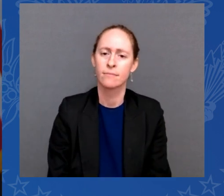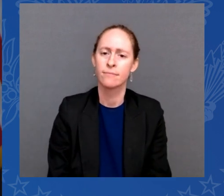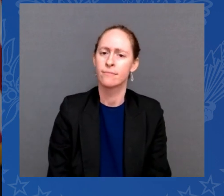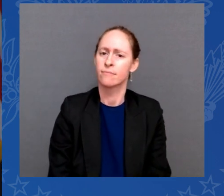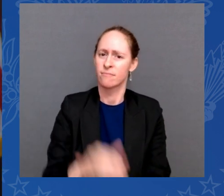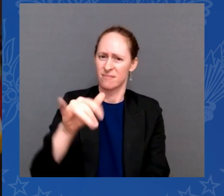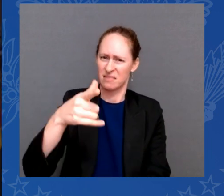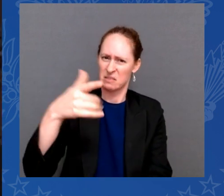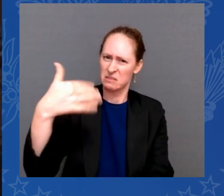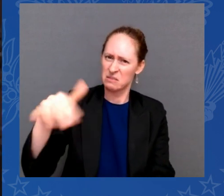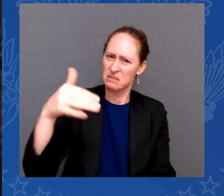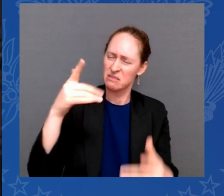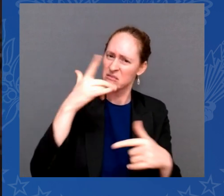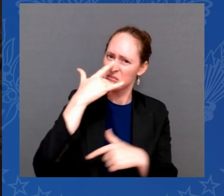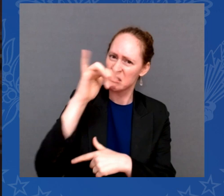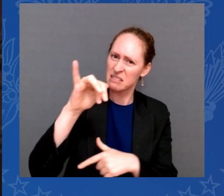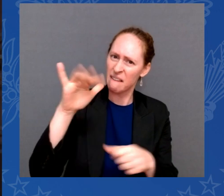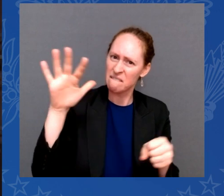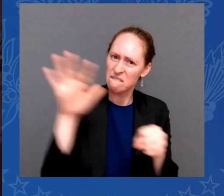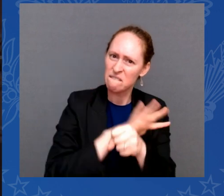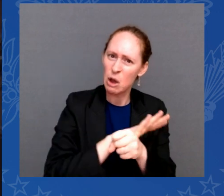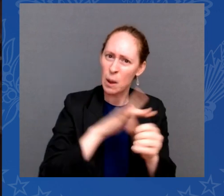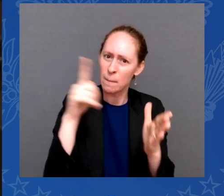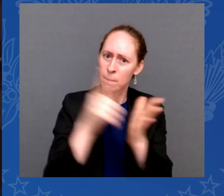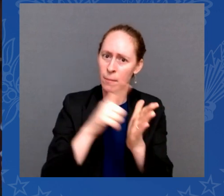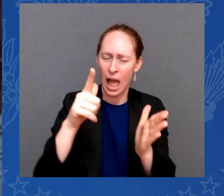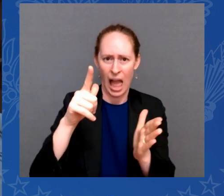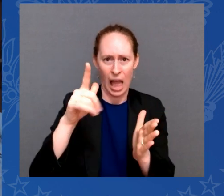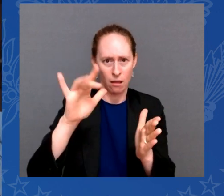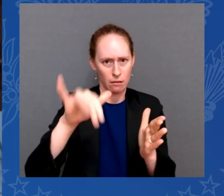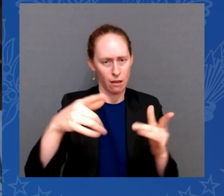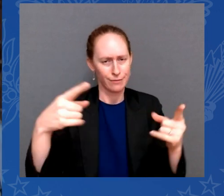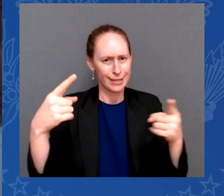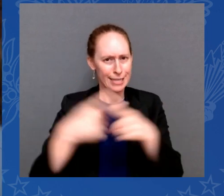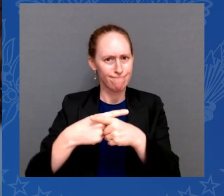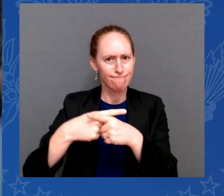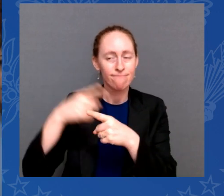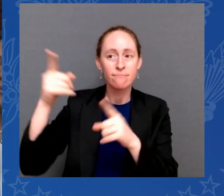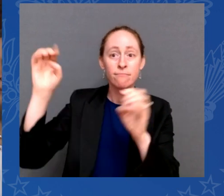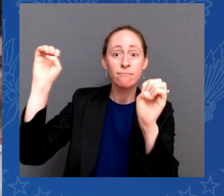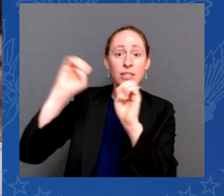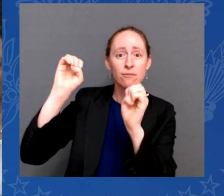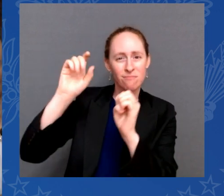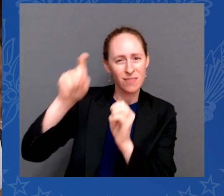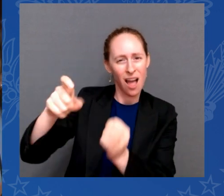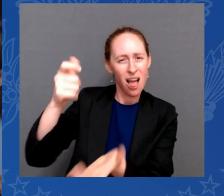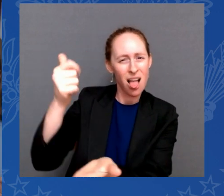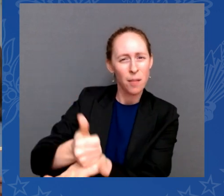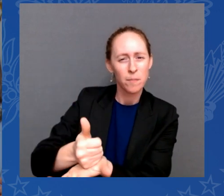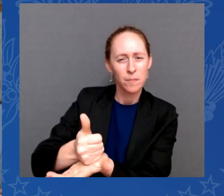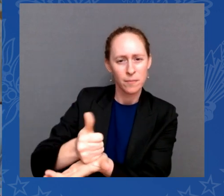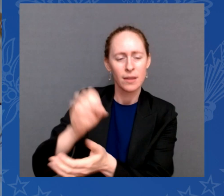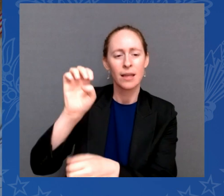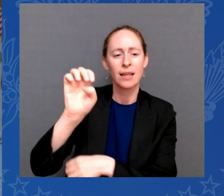and Labor Act, or EMTALA. That federal law requires hospitals receiving Medicare